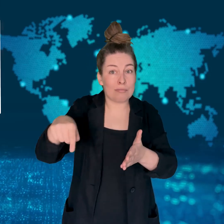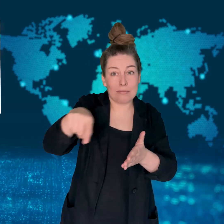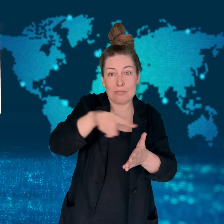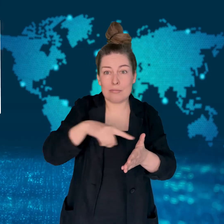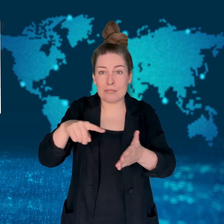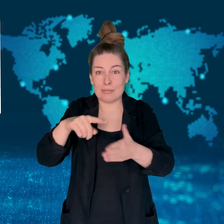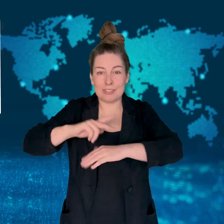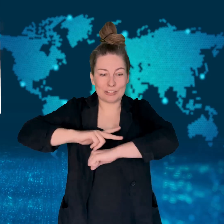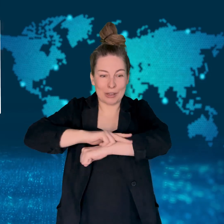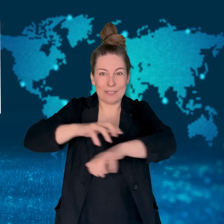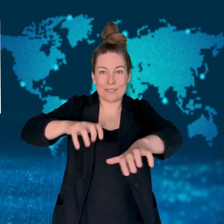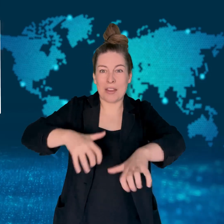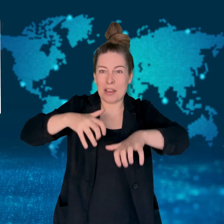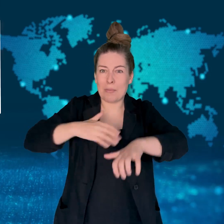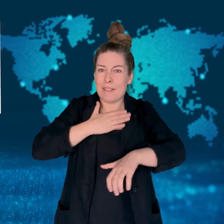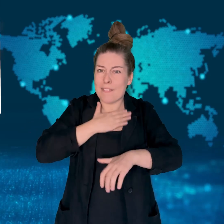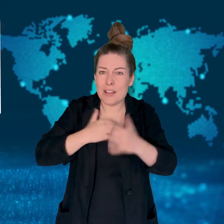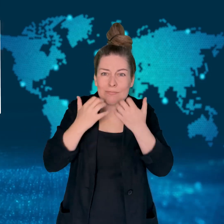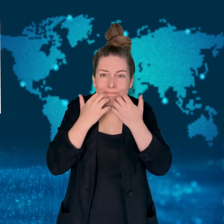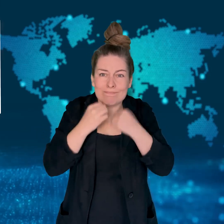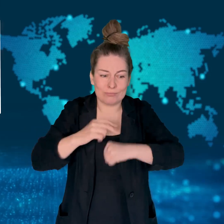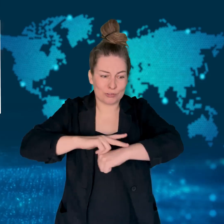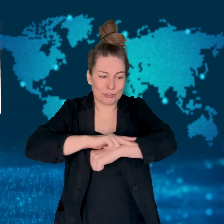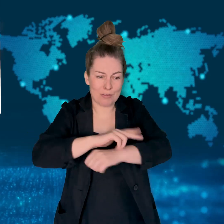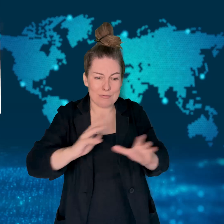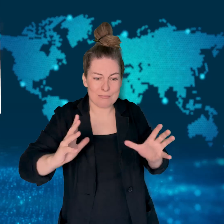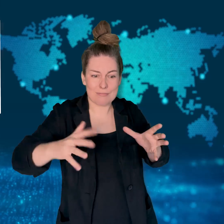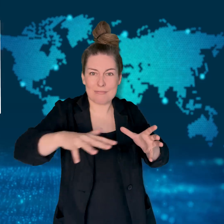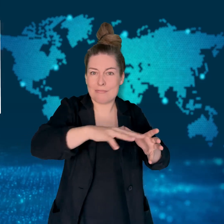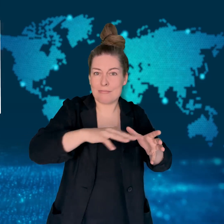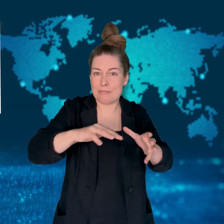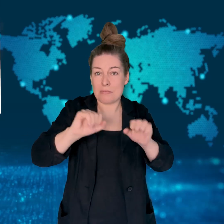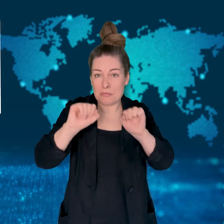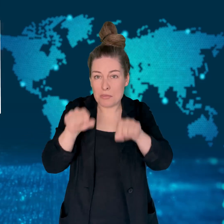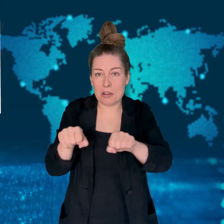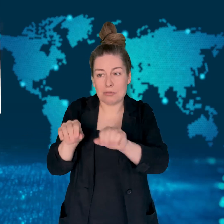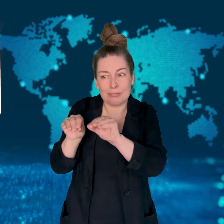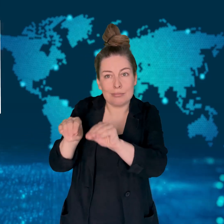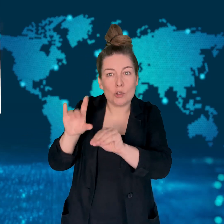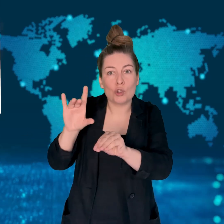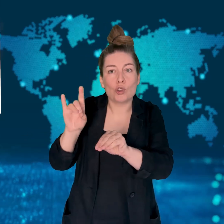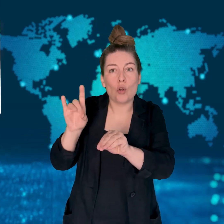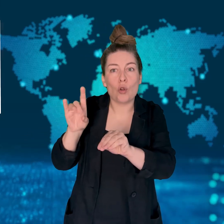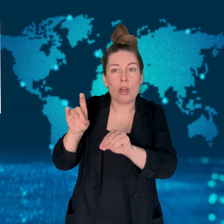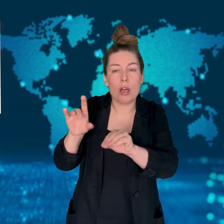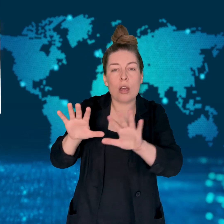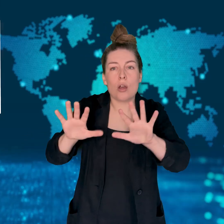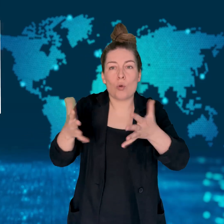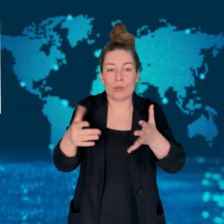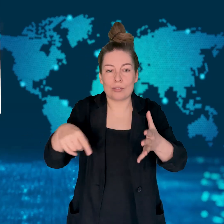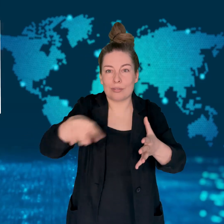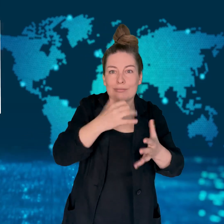Some have suggested that training more dogs to protect